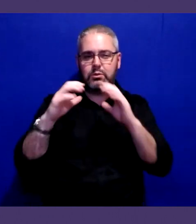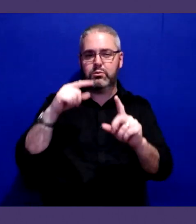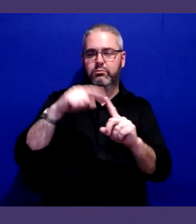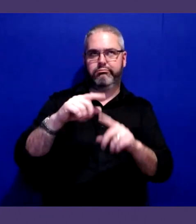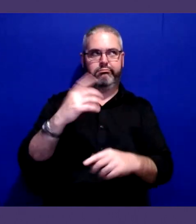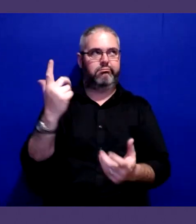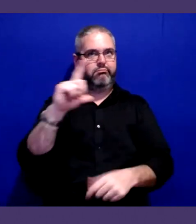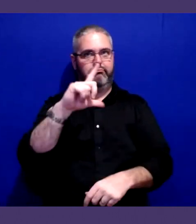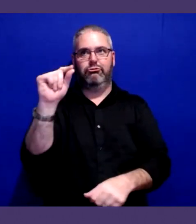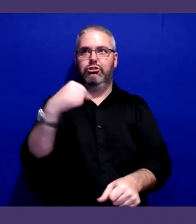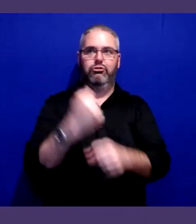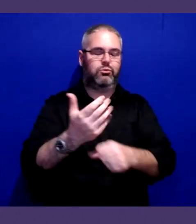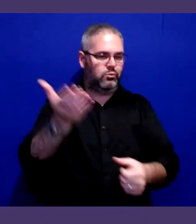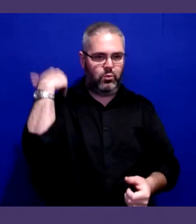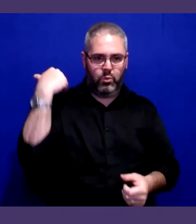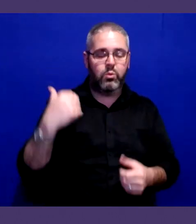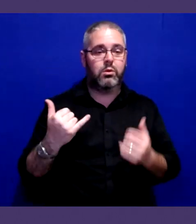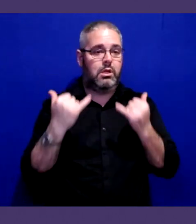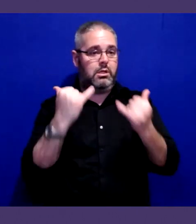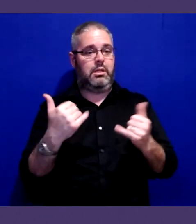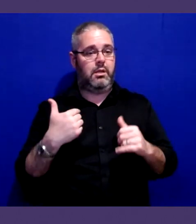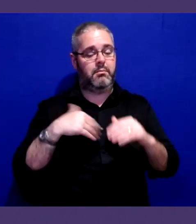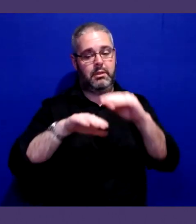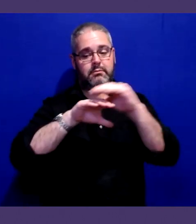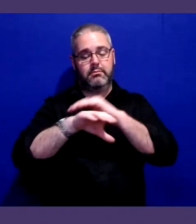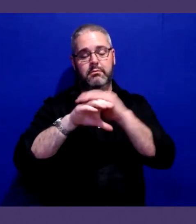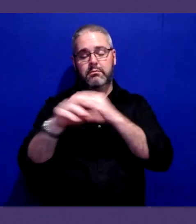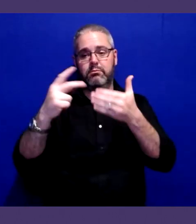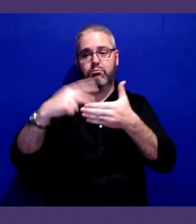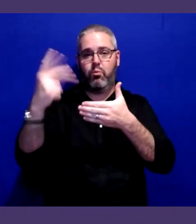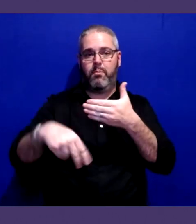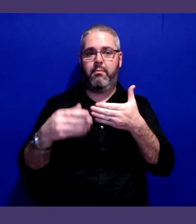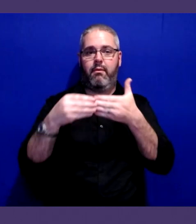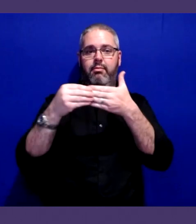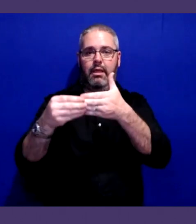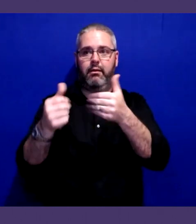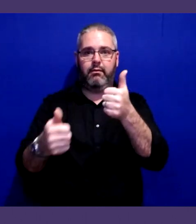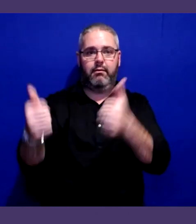I'm now the Accessibility Program Lead at W3C.